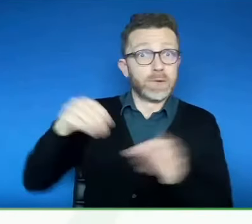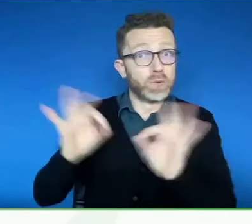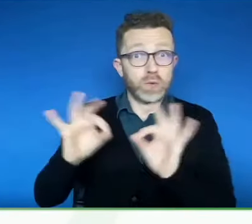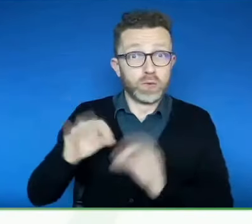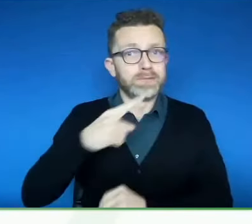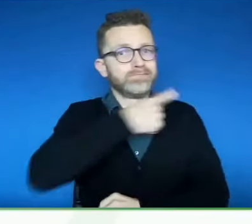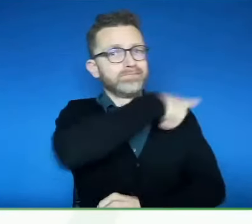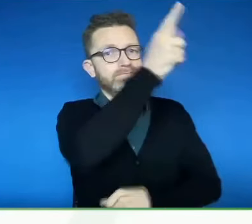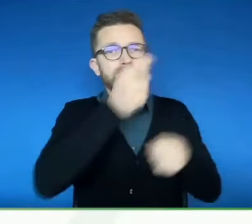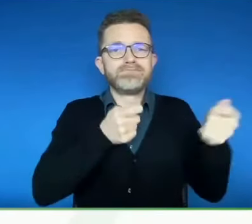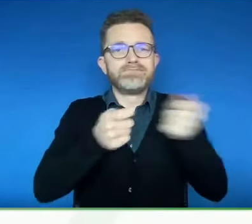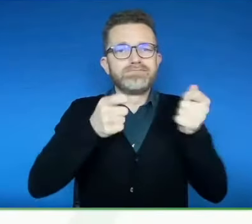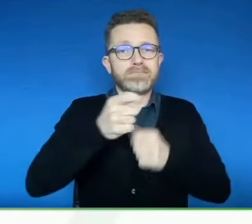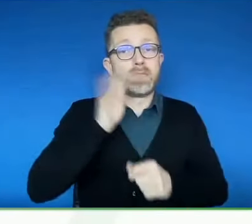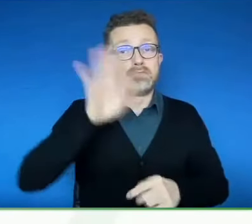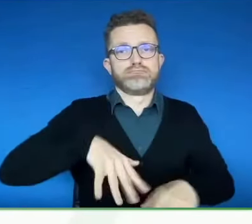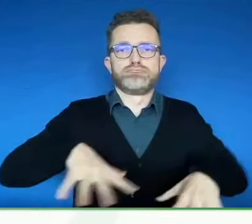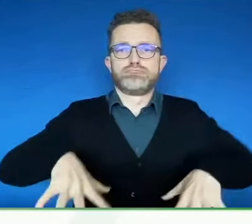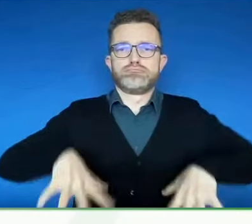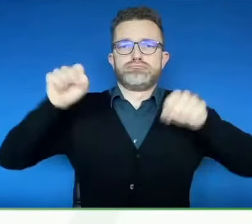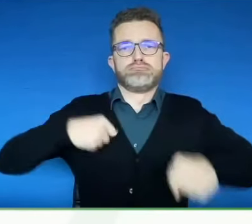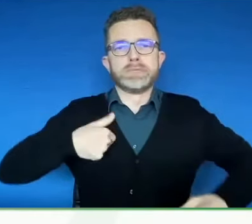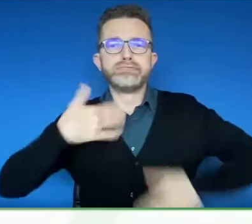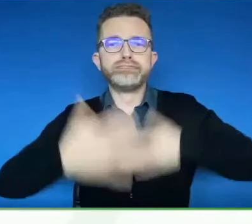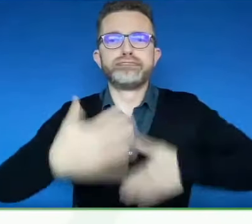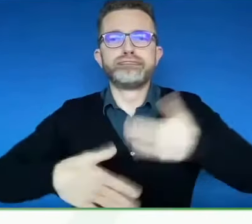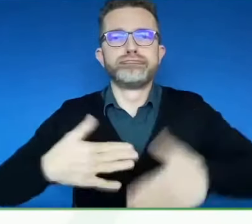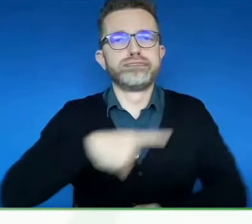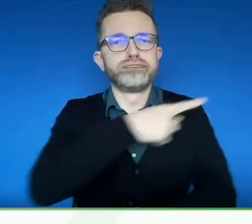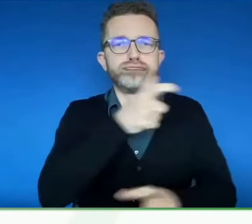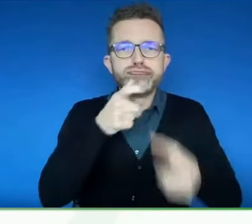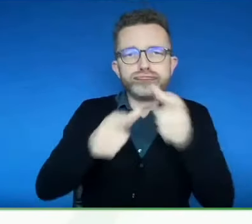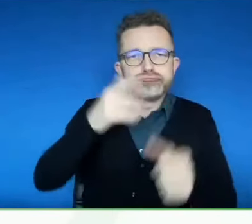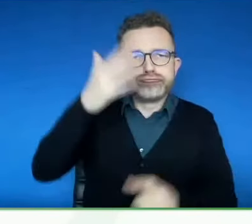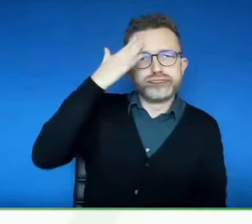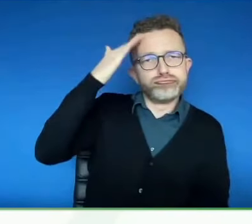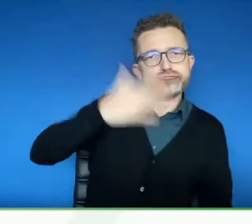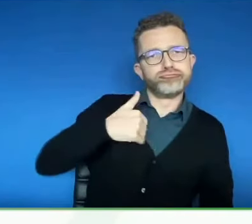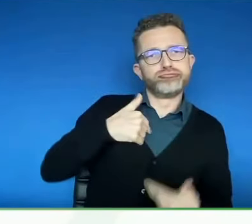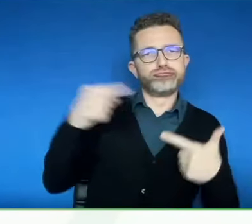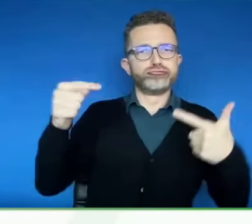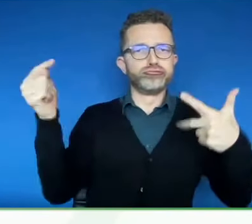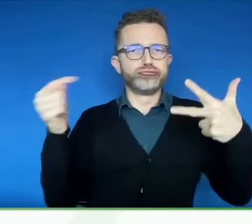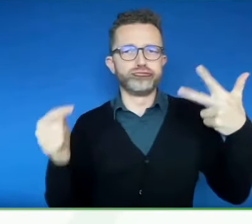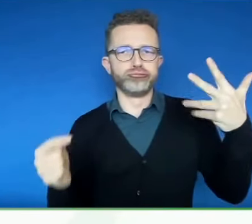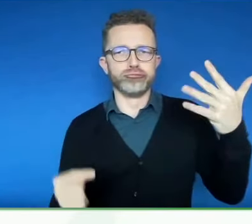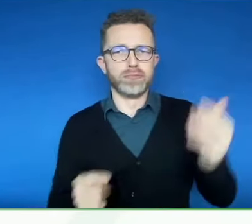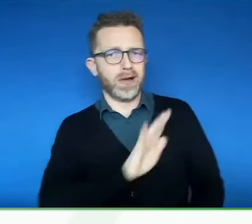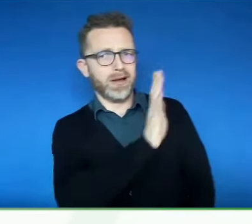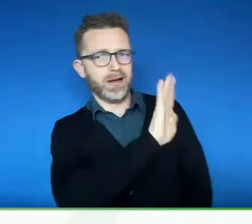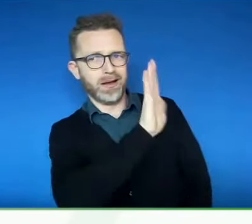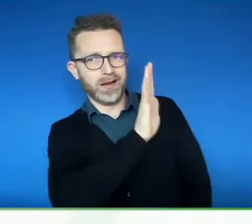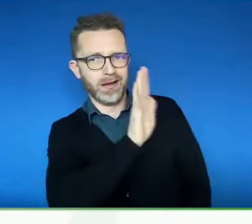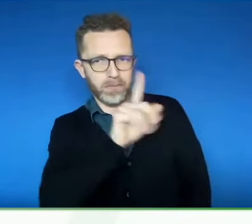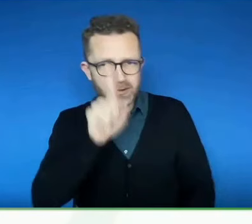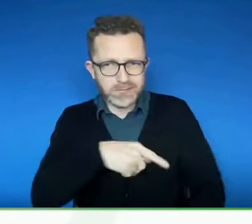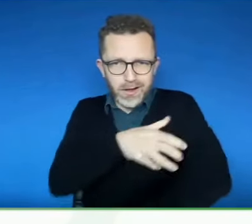saying that we have all of these… We will inform them about their rights and priorities, but the really key thing is that they can